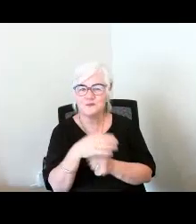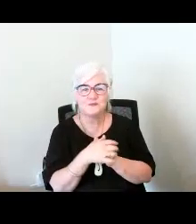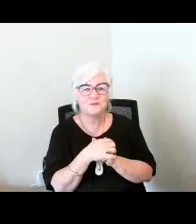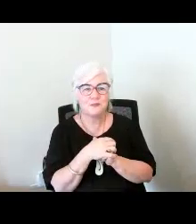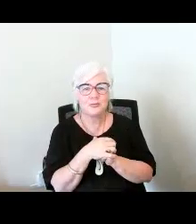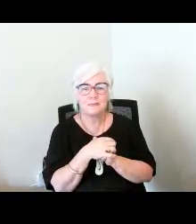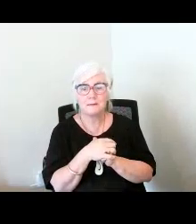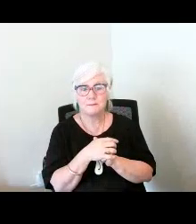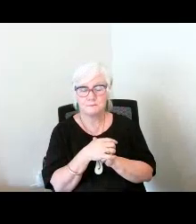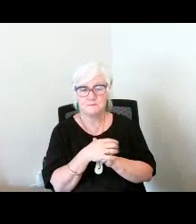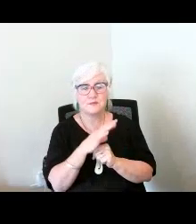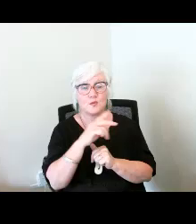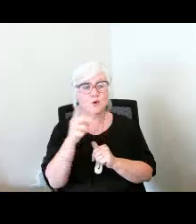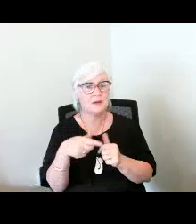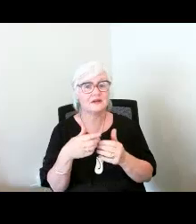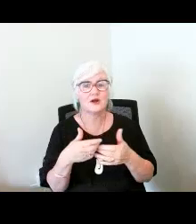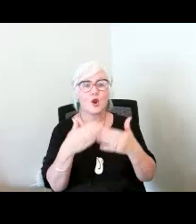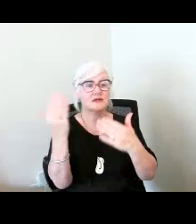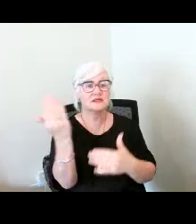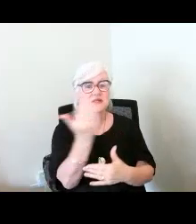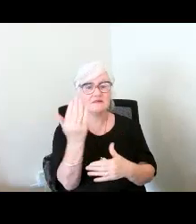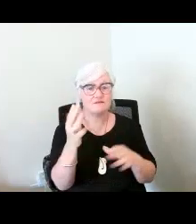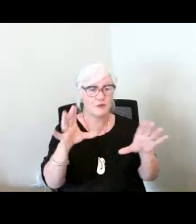We're about to put up the closing slide for the forum, which has those contact